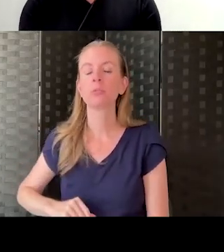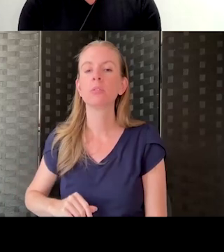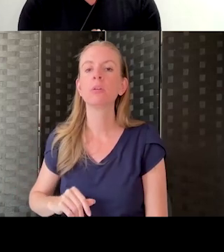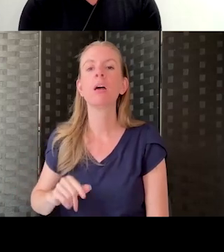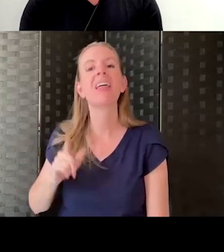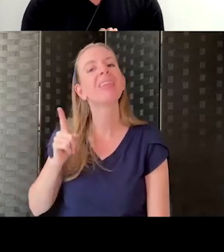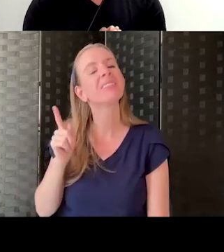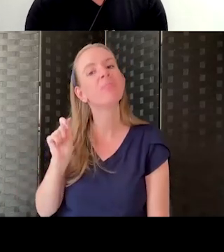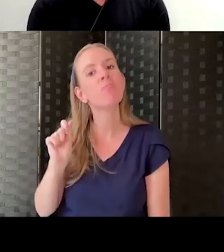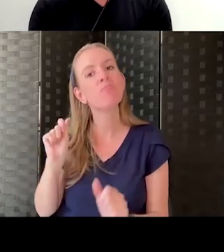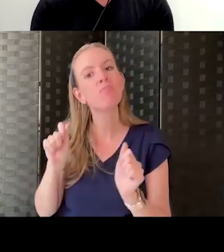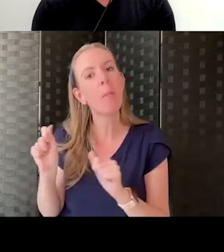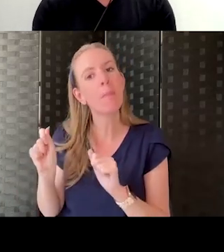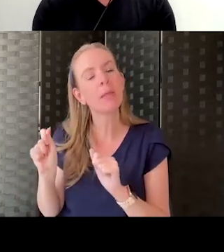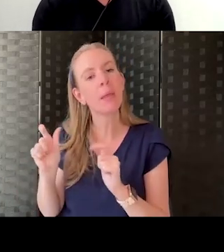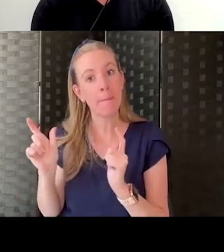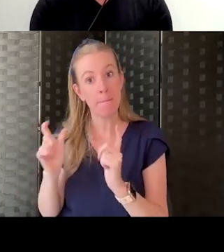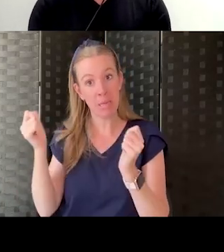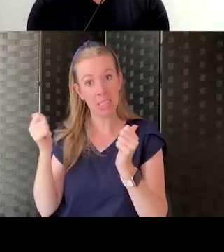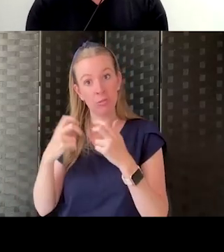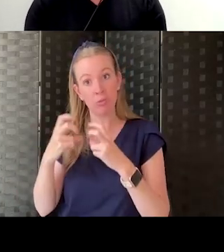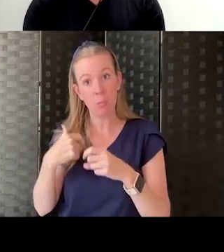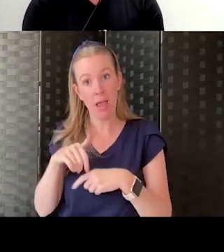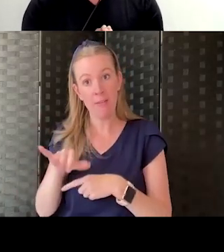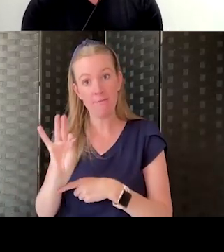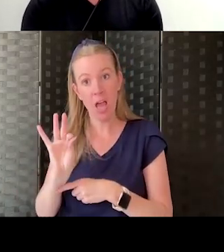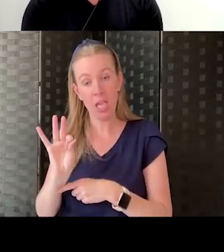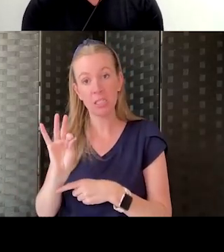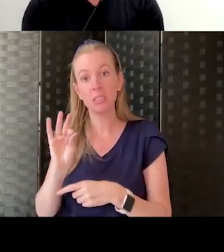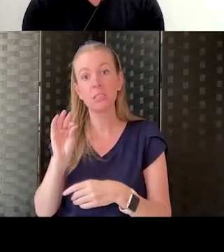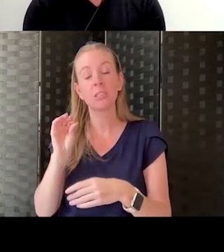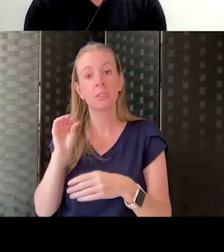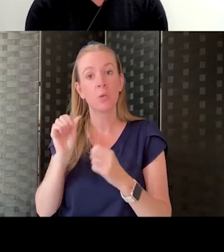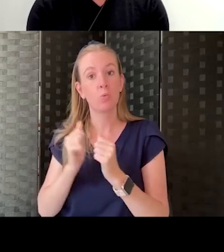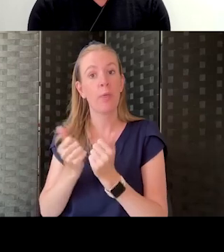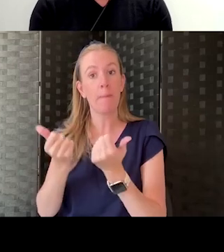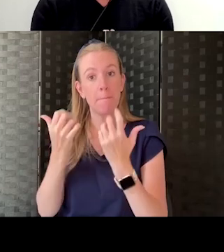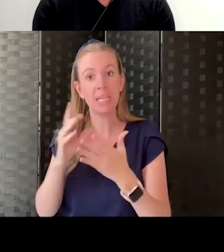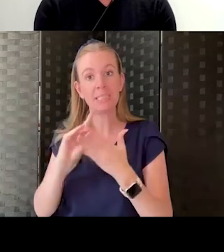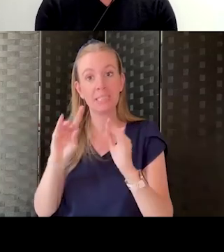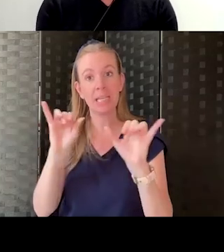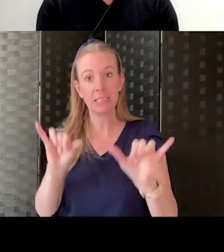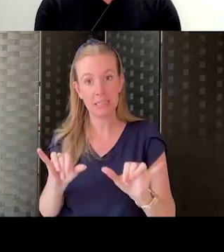probably one of the biggest issues I find in a lot of design systems that I review and use.